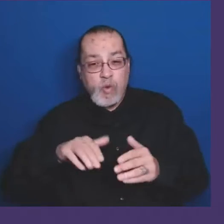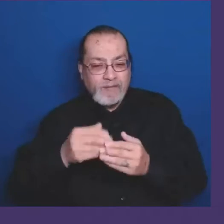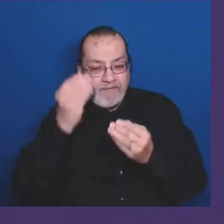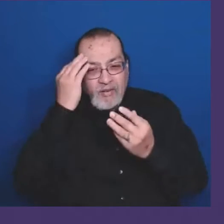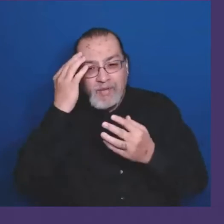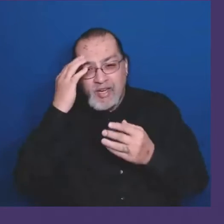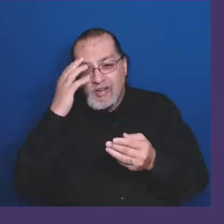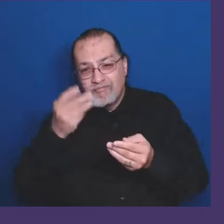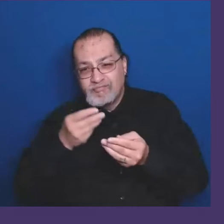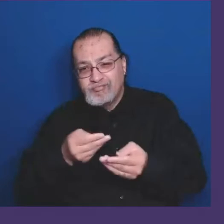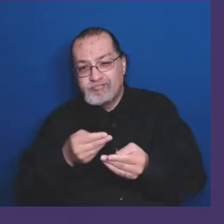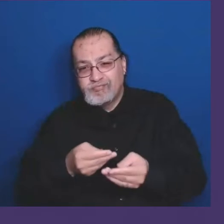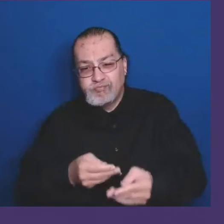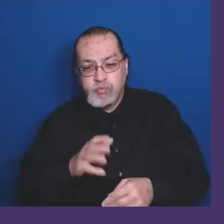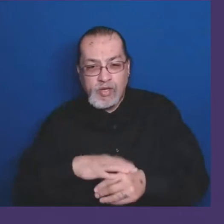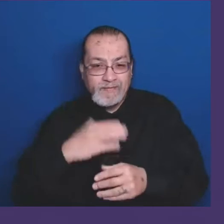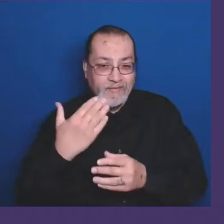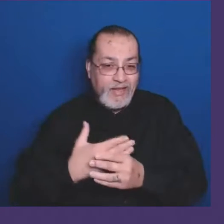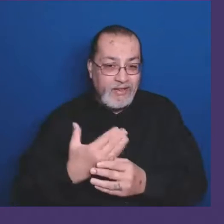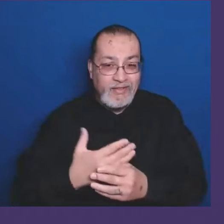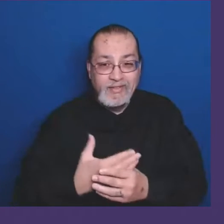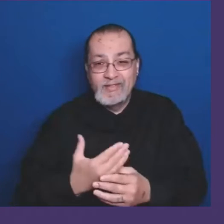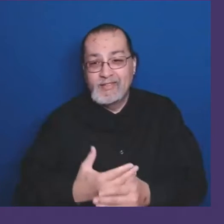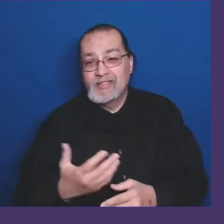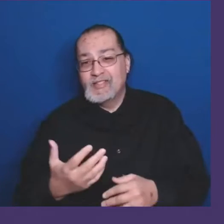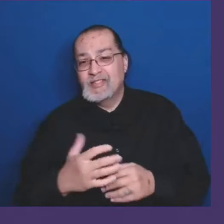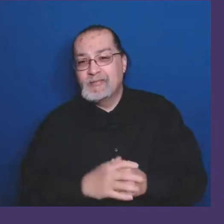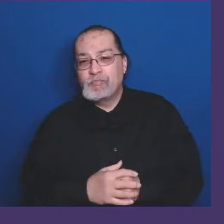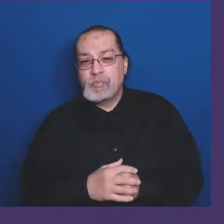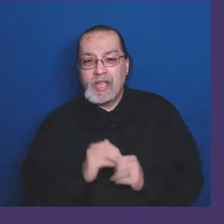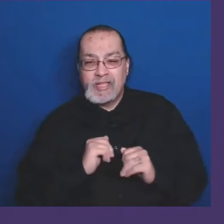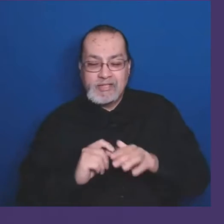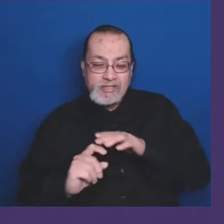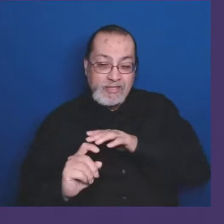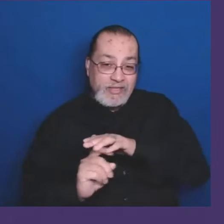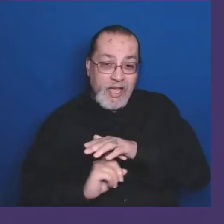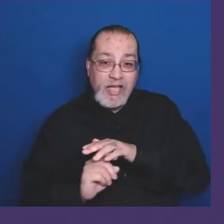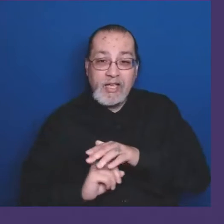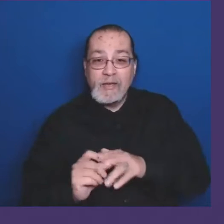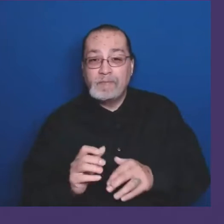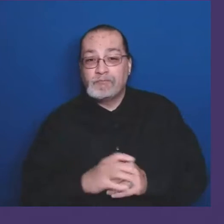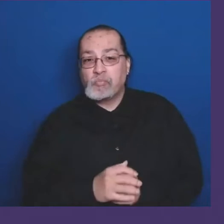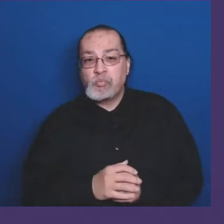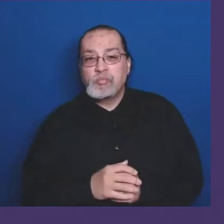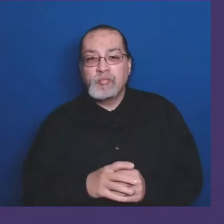and I also scan them and make sure their names are correct.